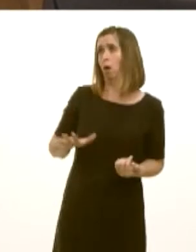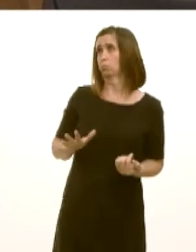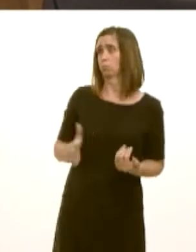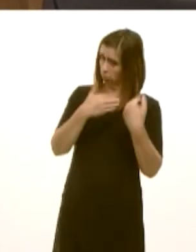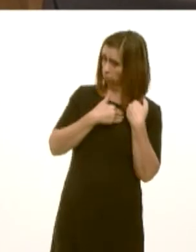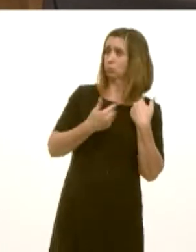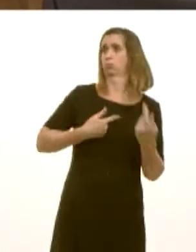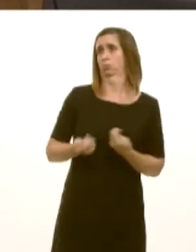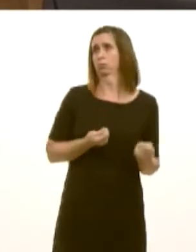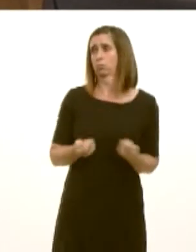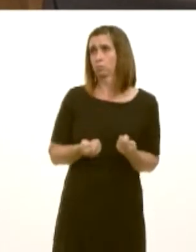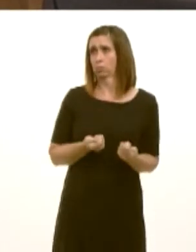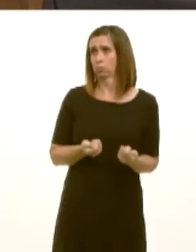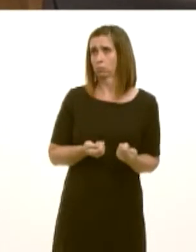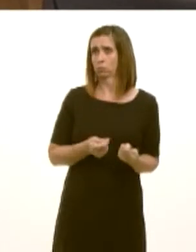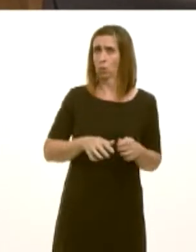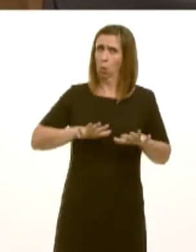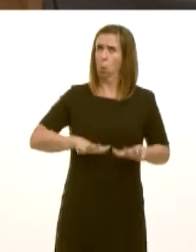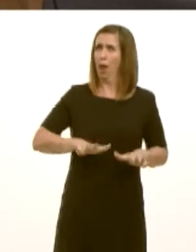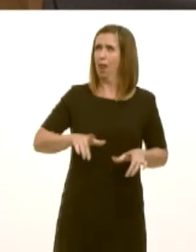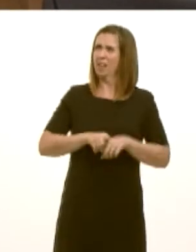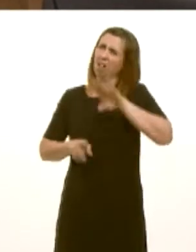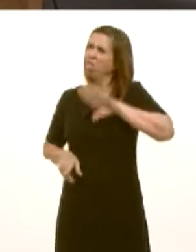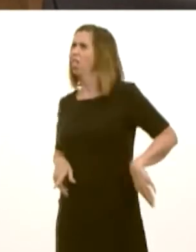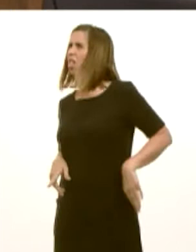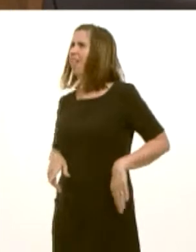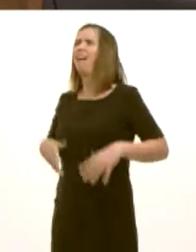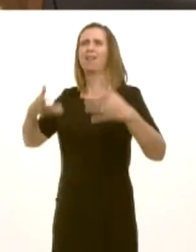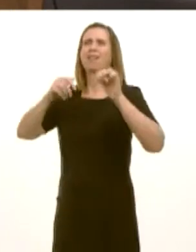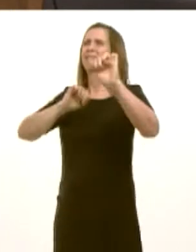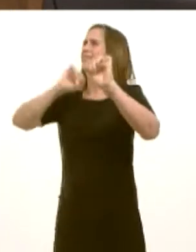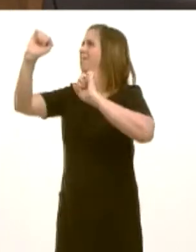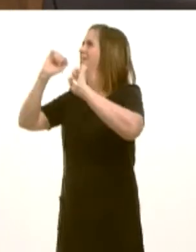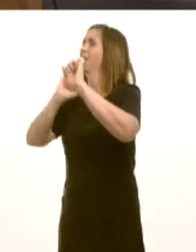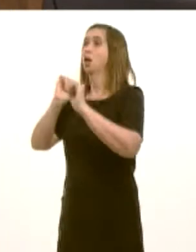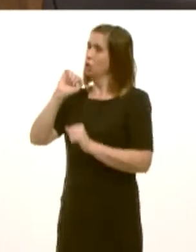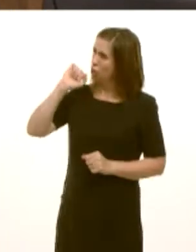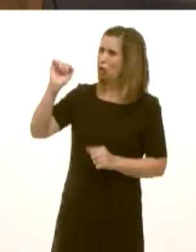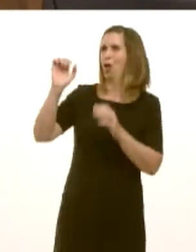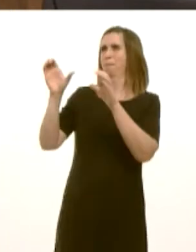We have a decision now where Wales is effectively being cut out of the picture and your party does bear responsibility.